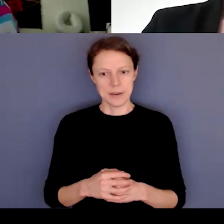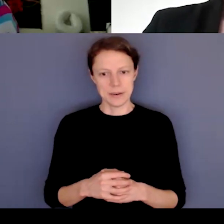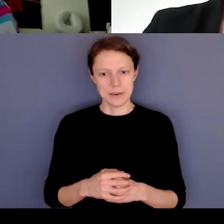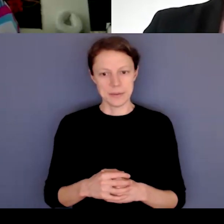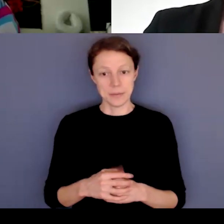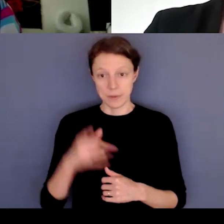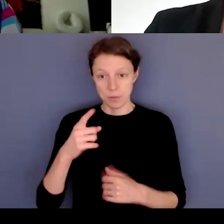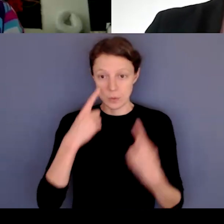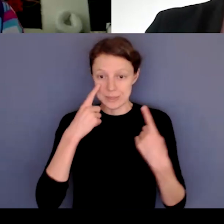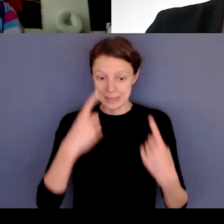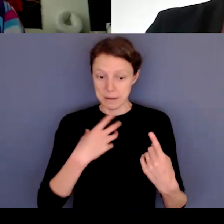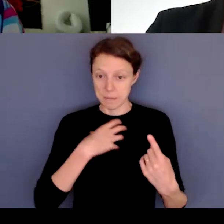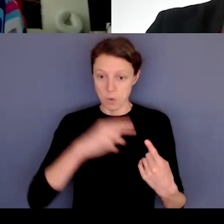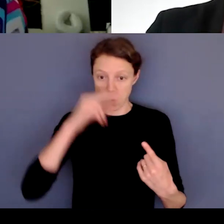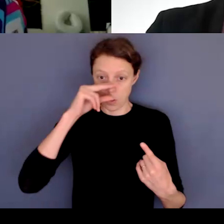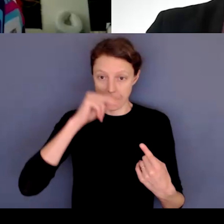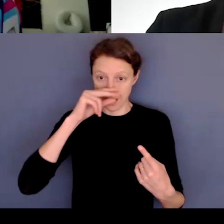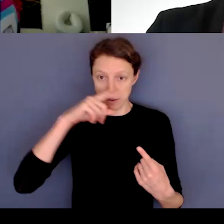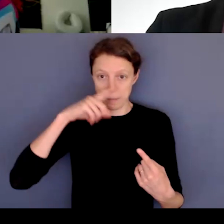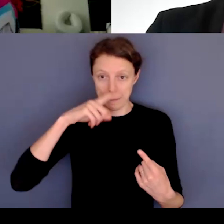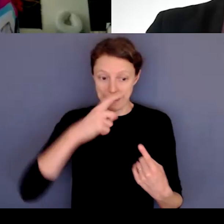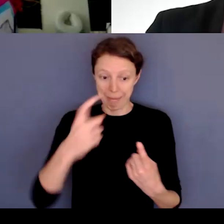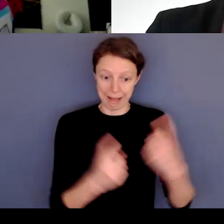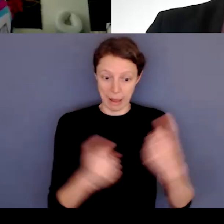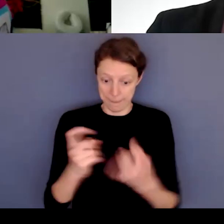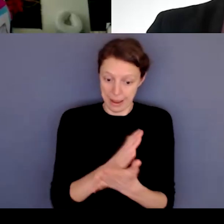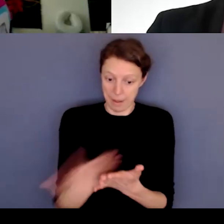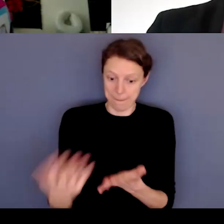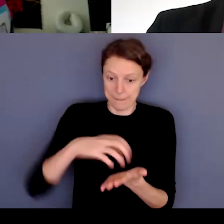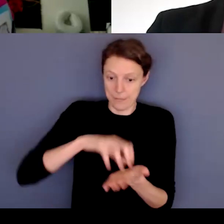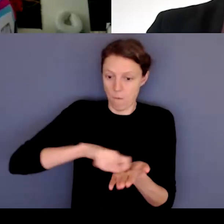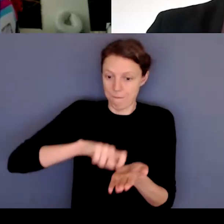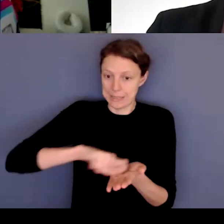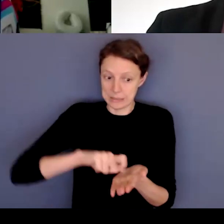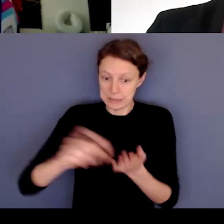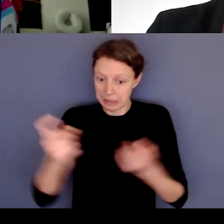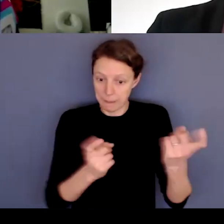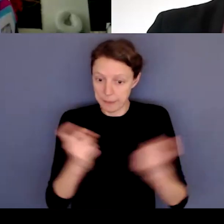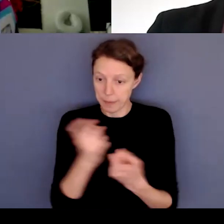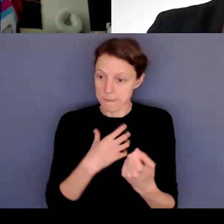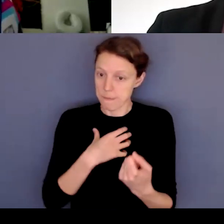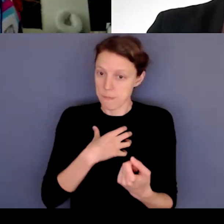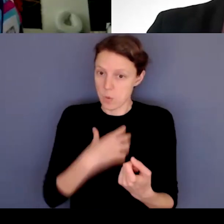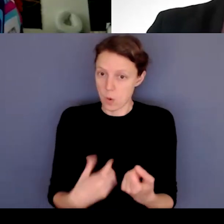people coming to see you IRL? In real life after having engaged on Instagram? Is there a kind of correlation between an increased